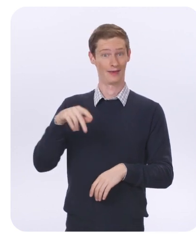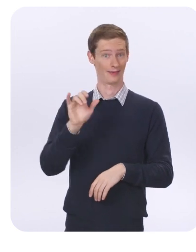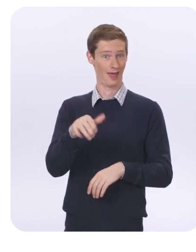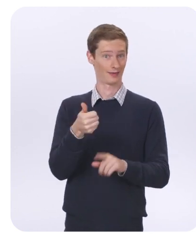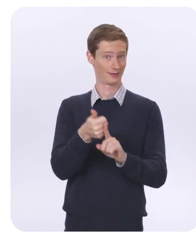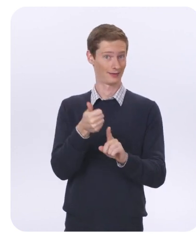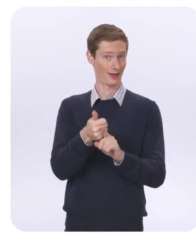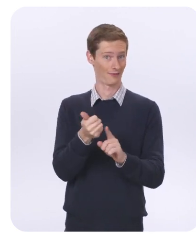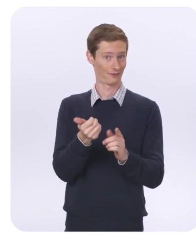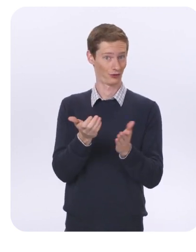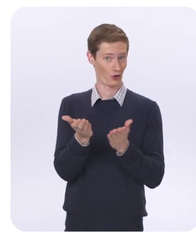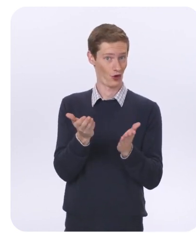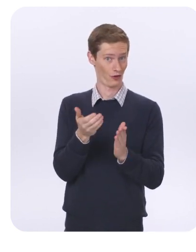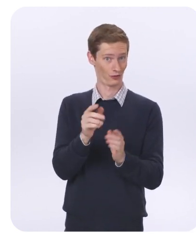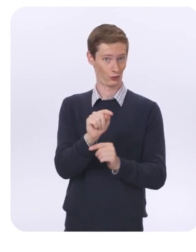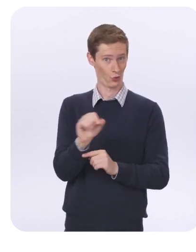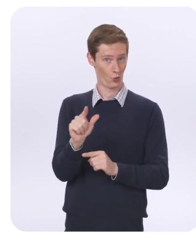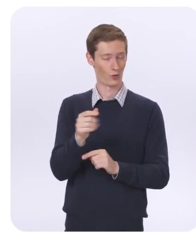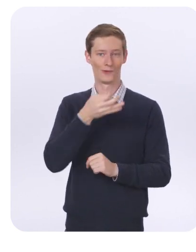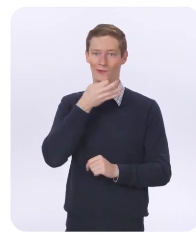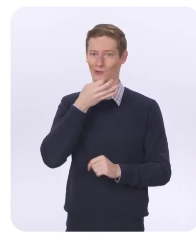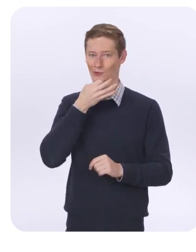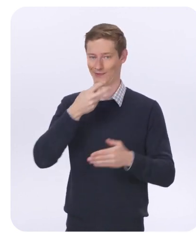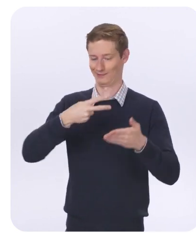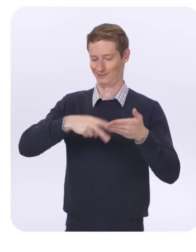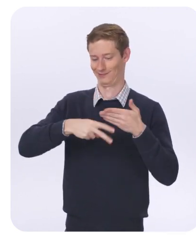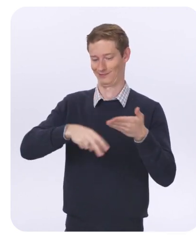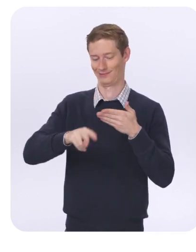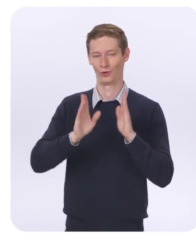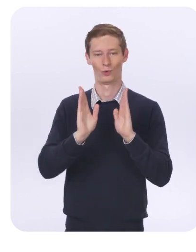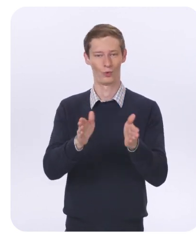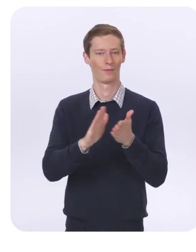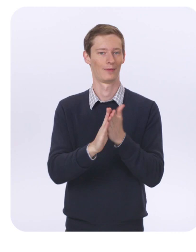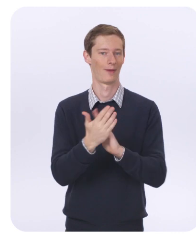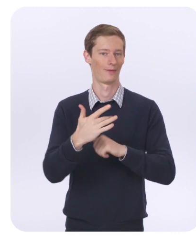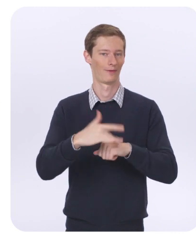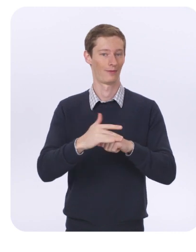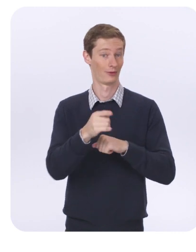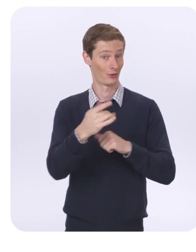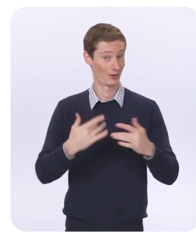The monetization levers that we just covered are available for your use today or shortly after Connect.